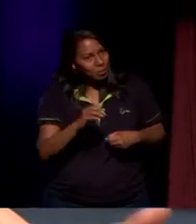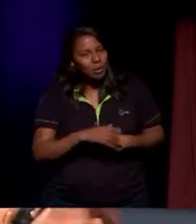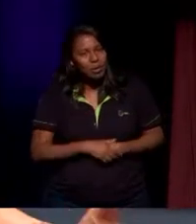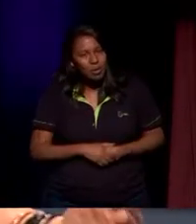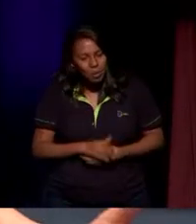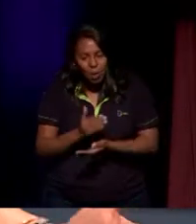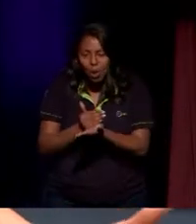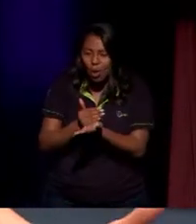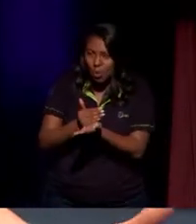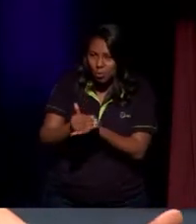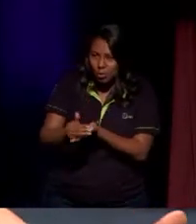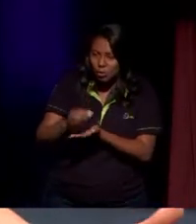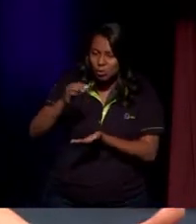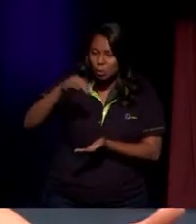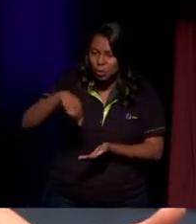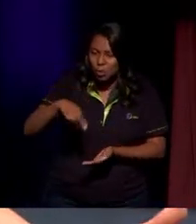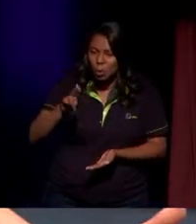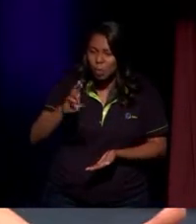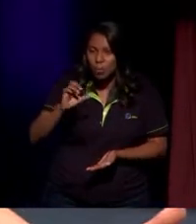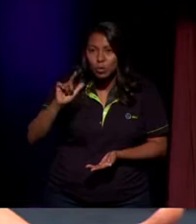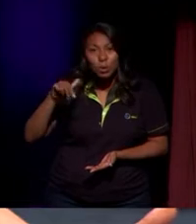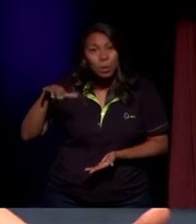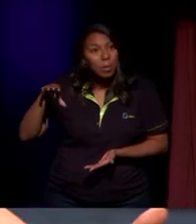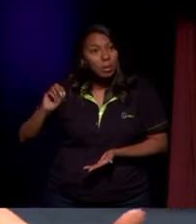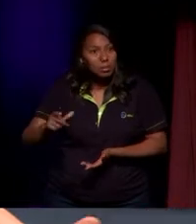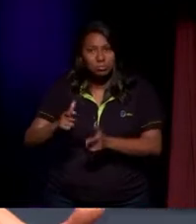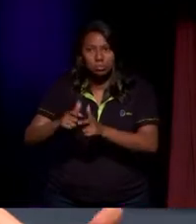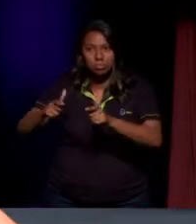I remember us saying that, to say